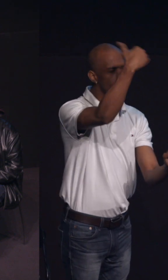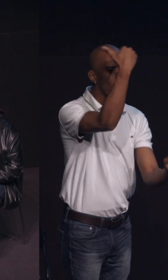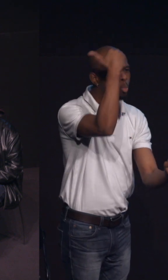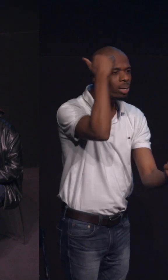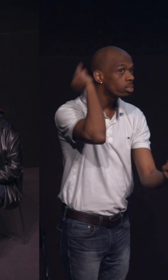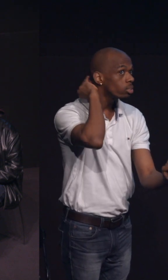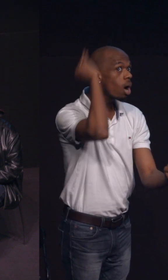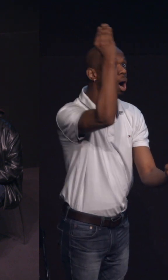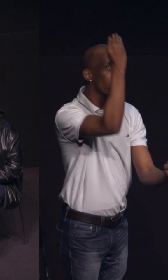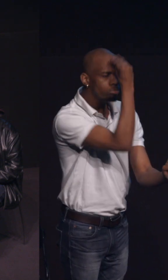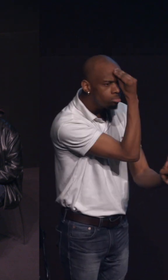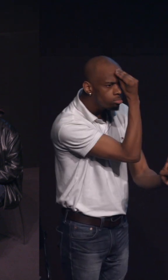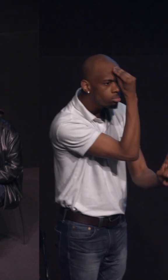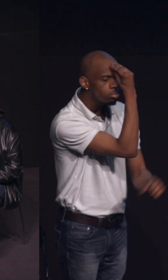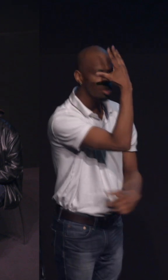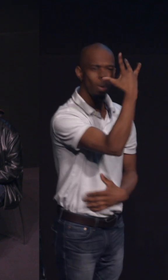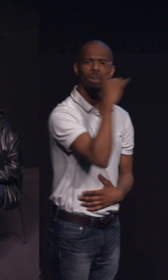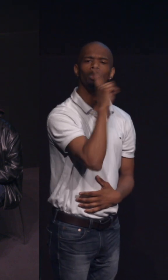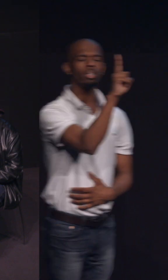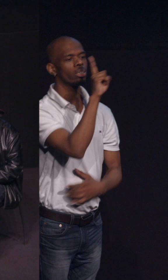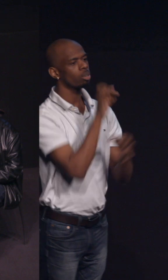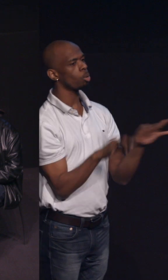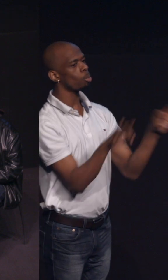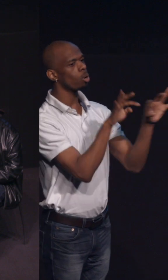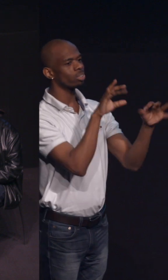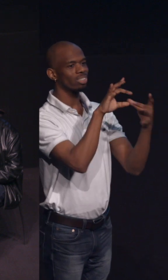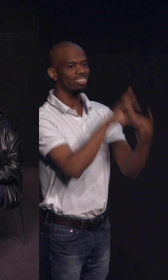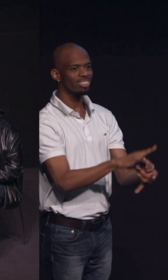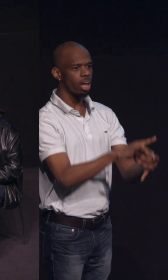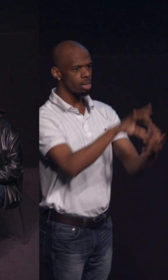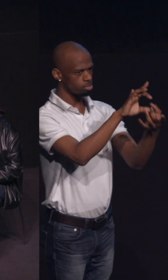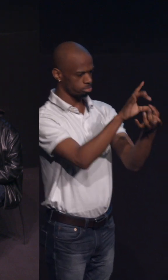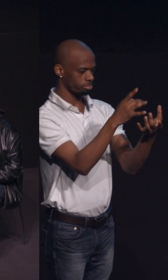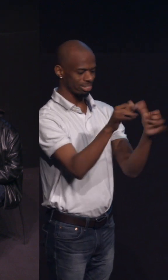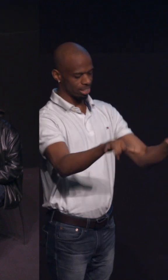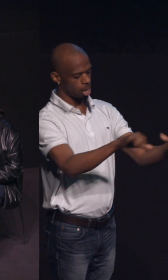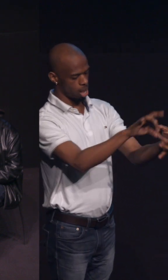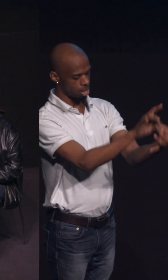important to stay connected to the planet, to the earth, to the soil, to the dirt,